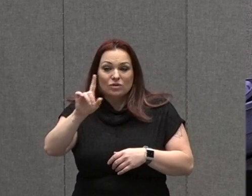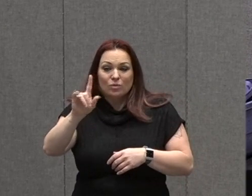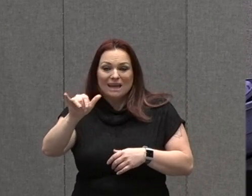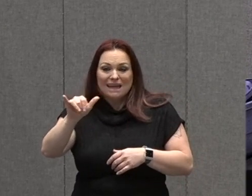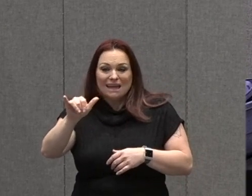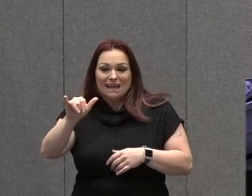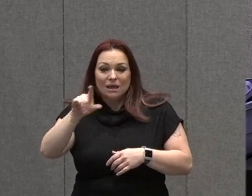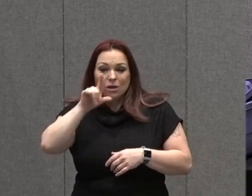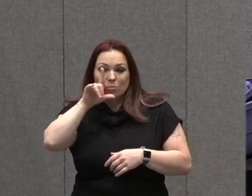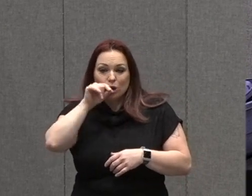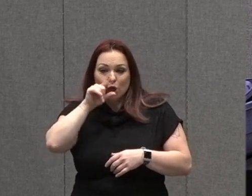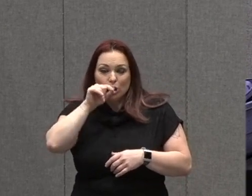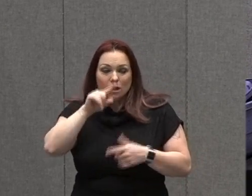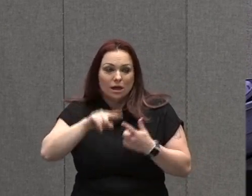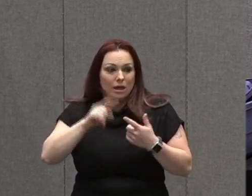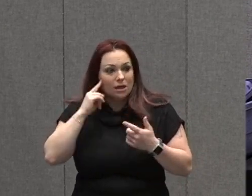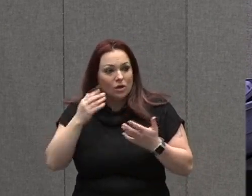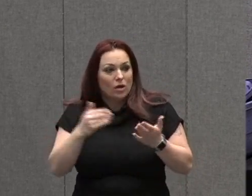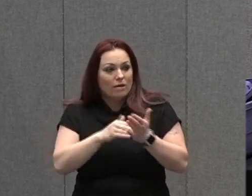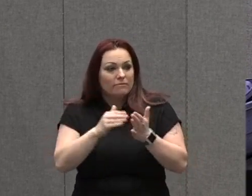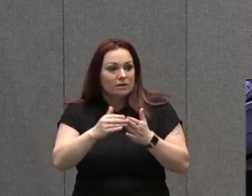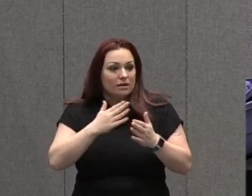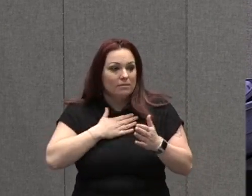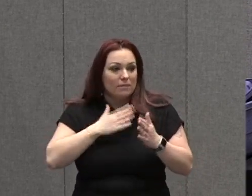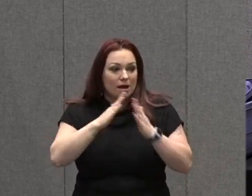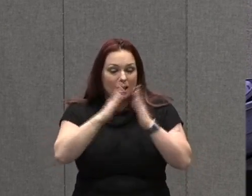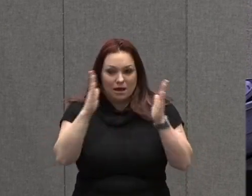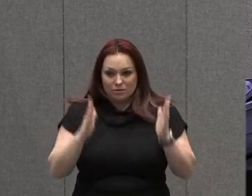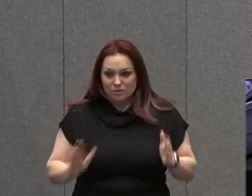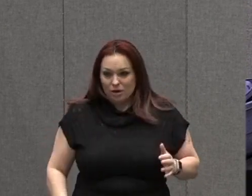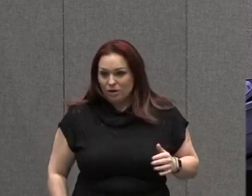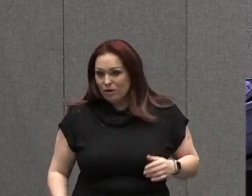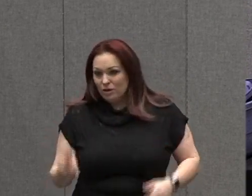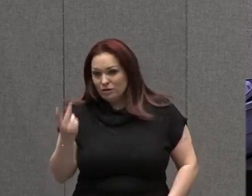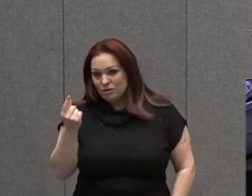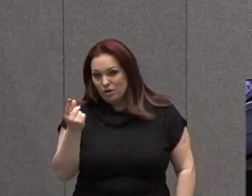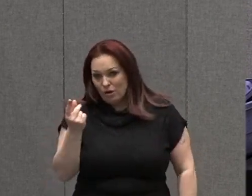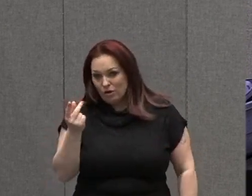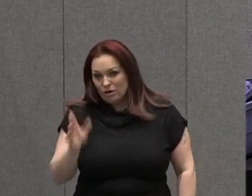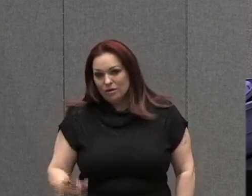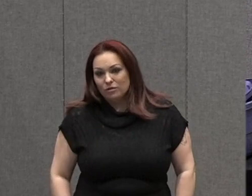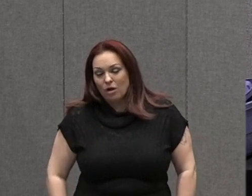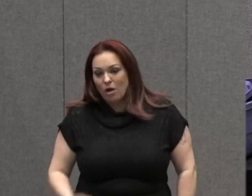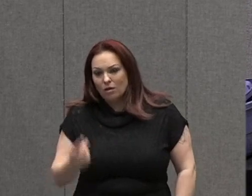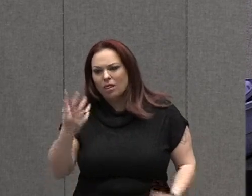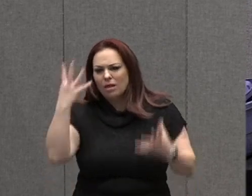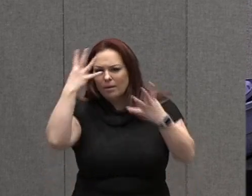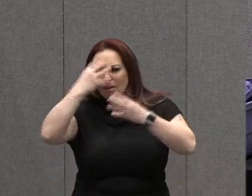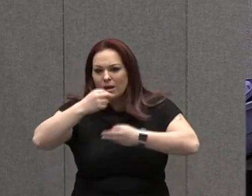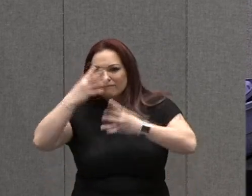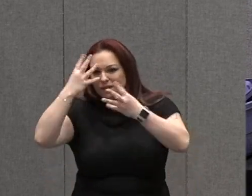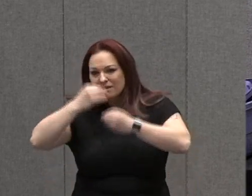And oh, you know what I hear a lot at my house? A dog. - A dog yes. She has a lovely lovely dog. Trust me.